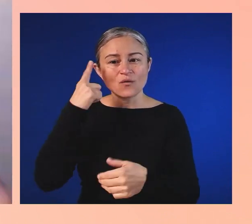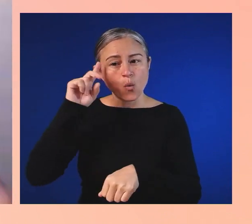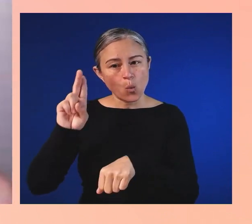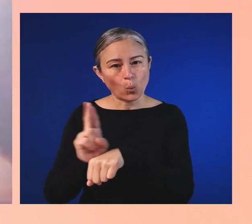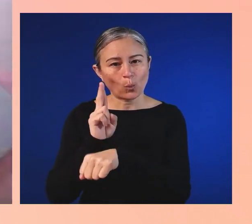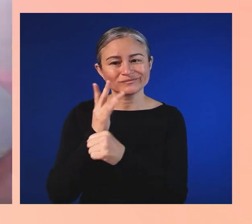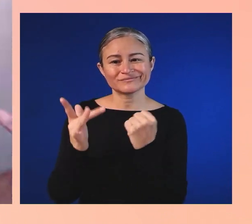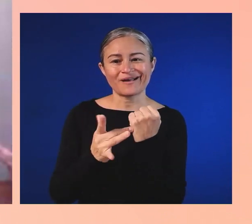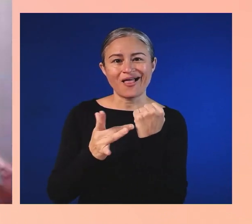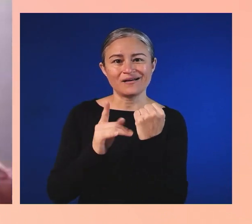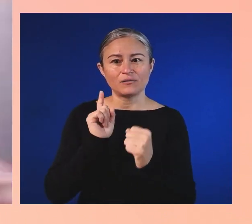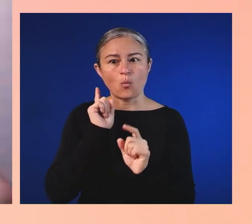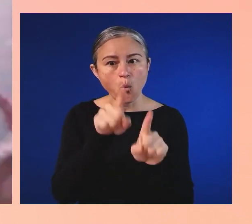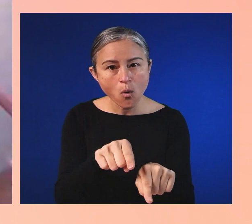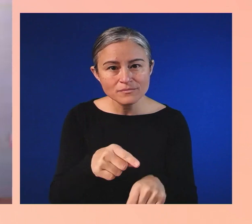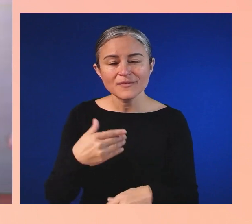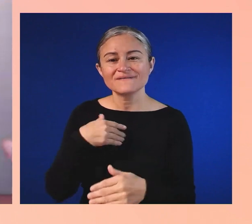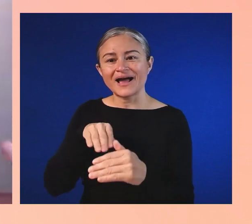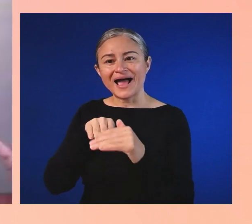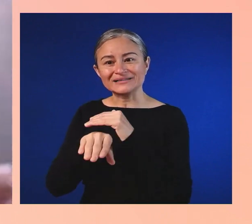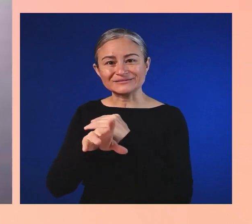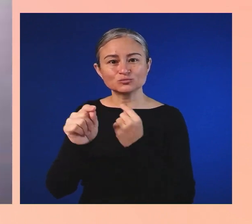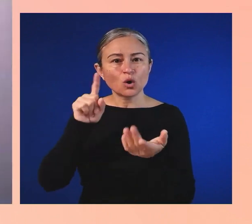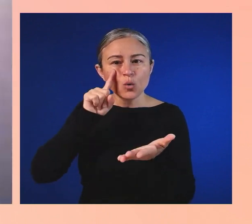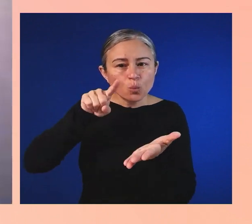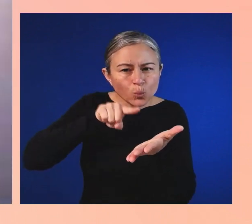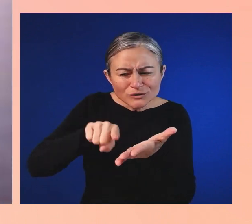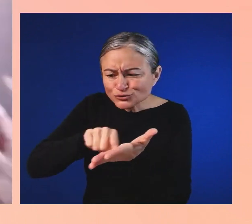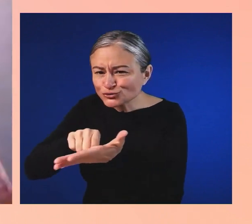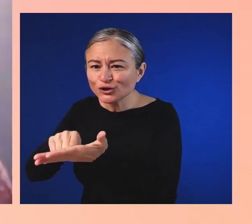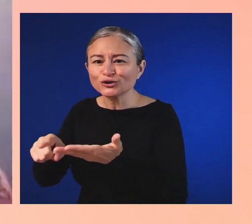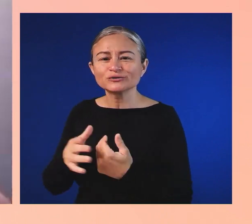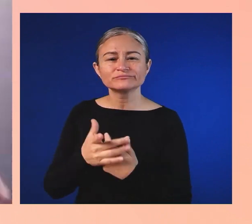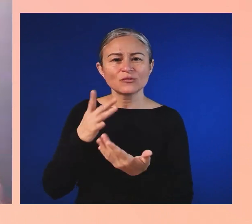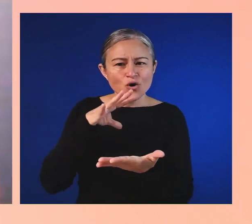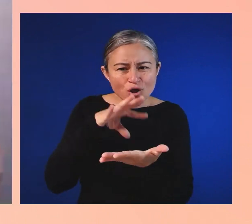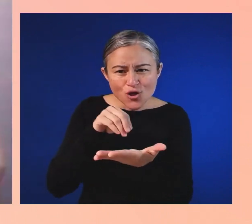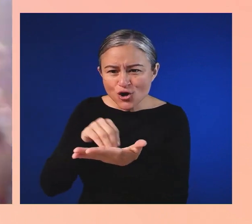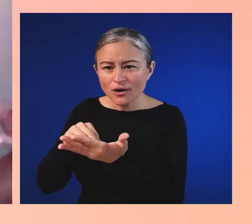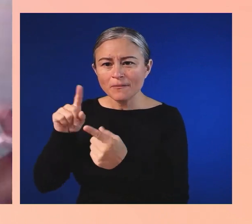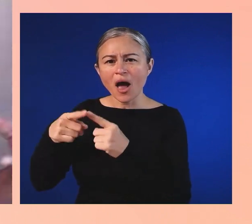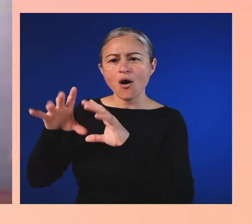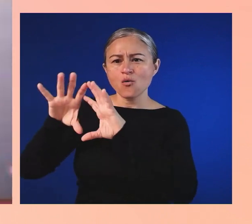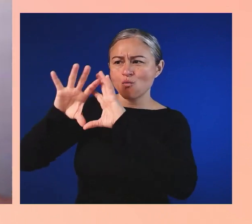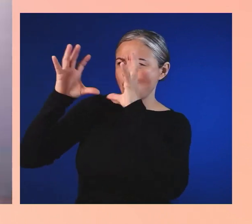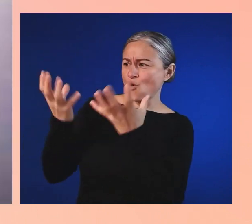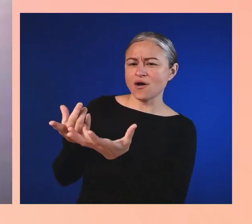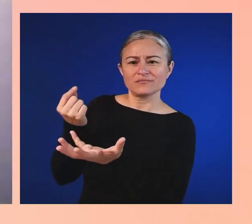to learn about the world. How to exist in a certain sense.